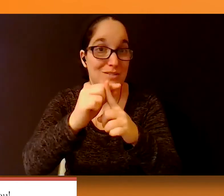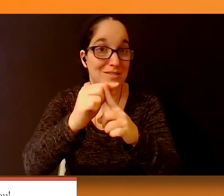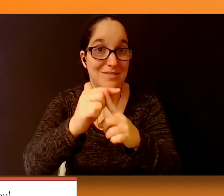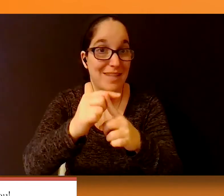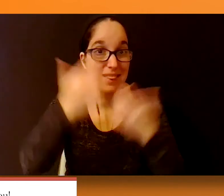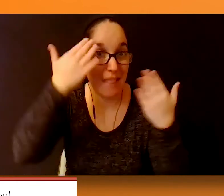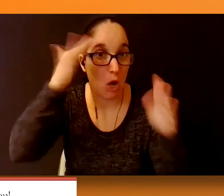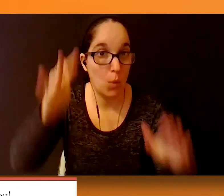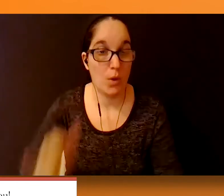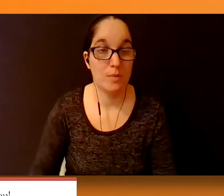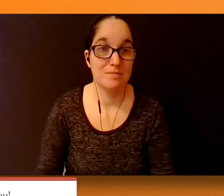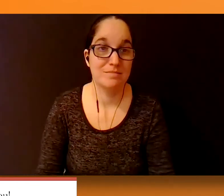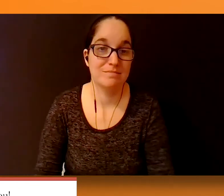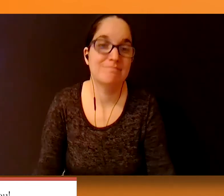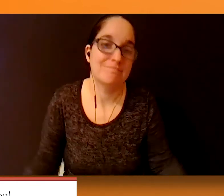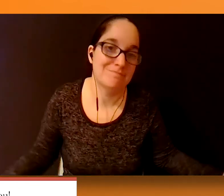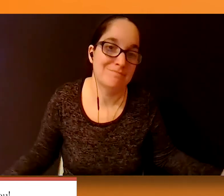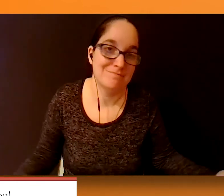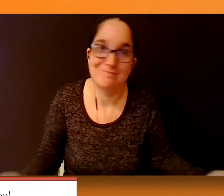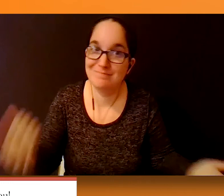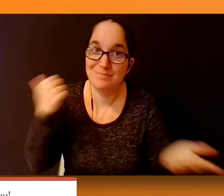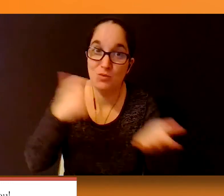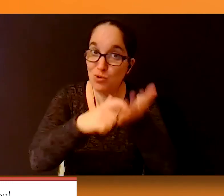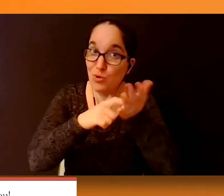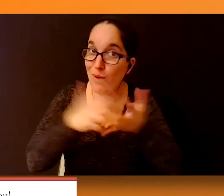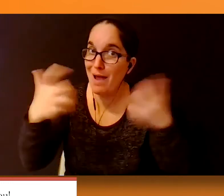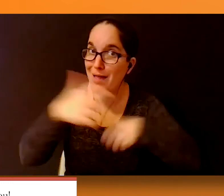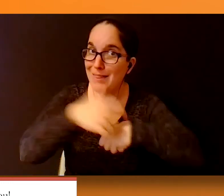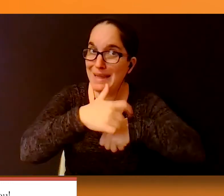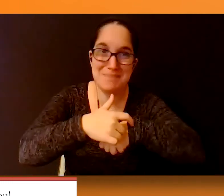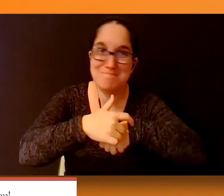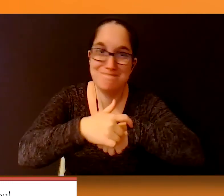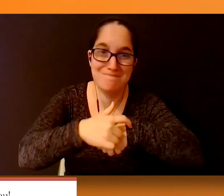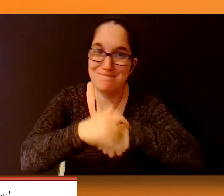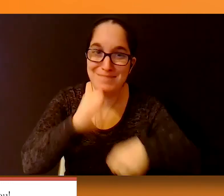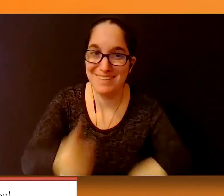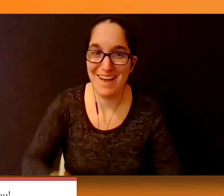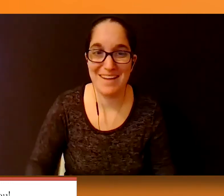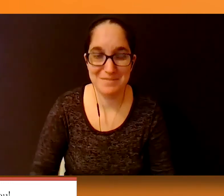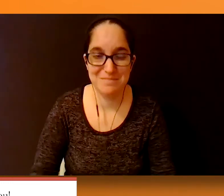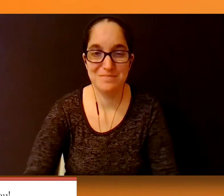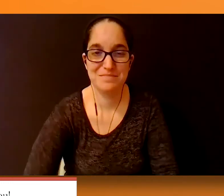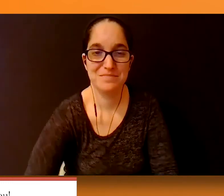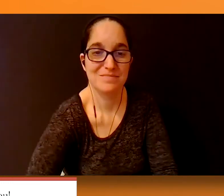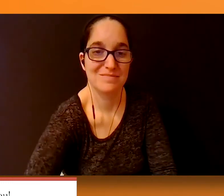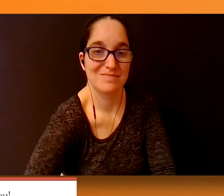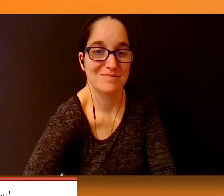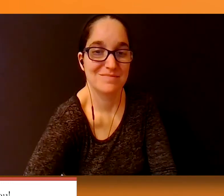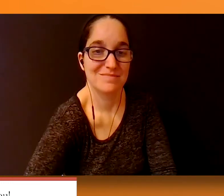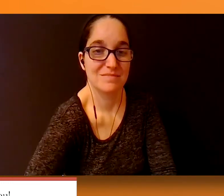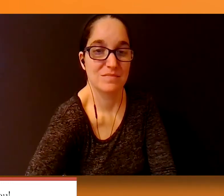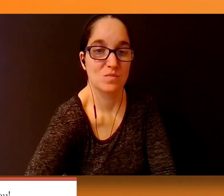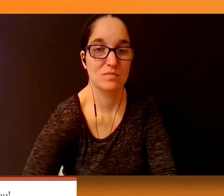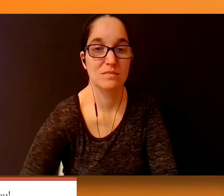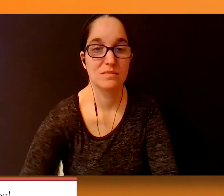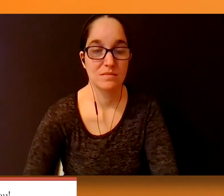And she said, "No--yes, it doesn't take much class time." Exactly. And that's a very-- that particular strategy, doing the word parts,